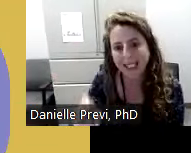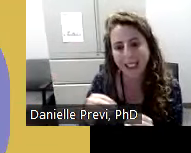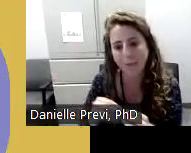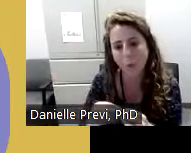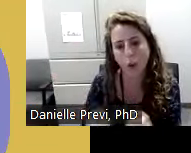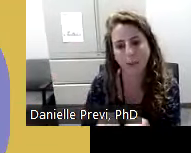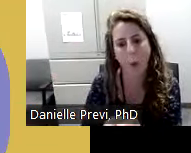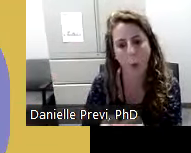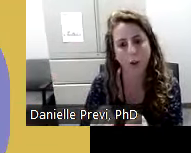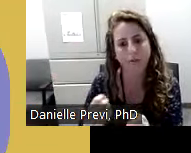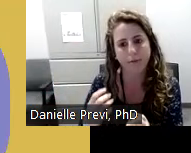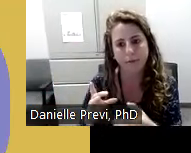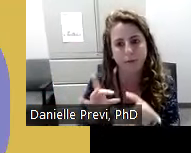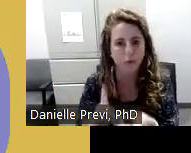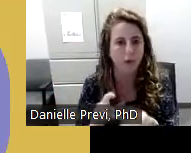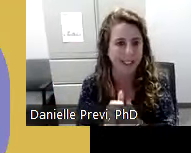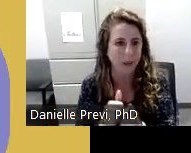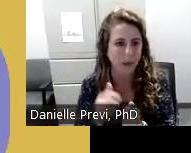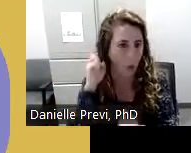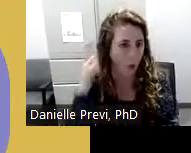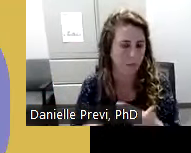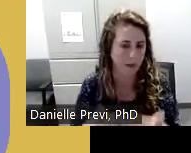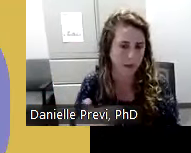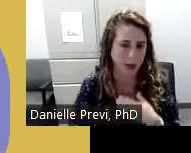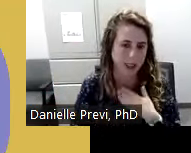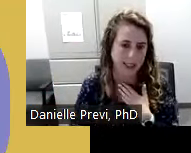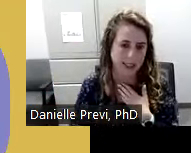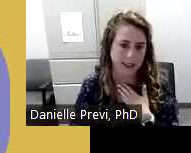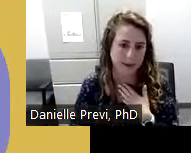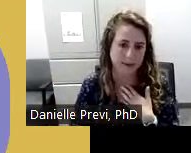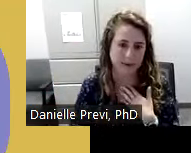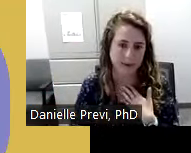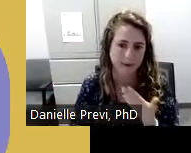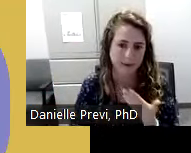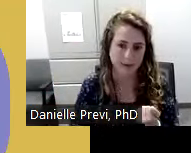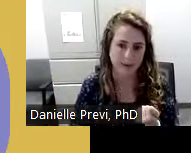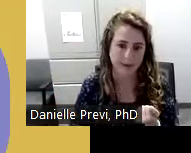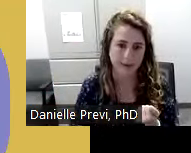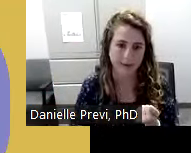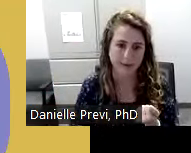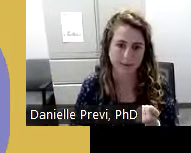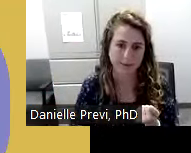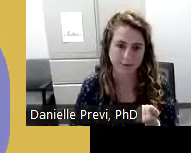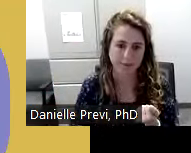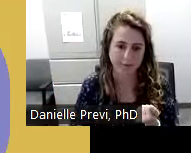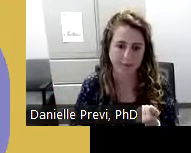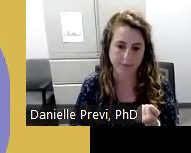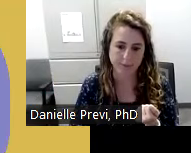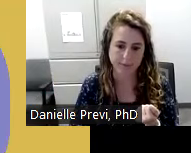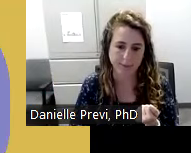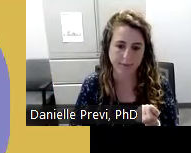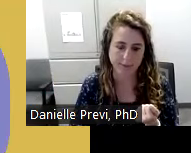so that's a very small population that might need some additional support as it relates to the cochlear implant process because they're moving from one type of device to another.